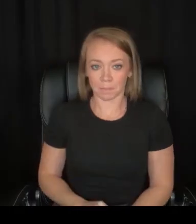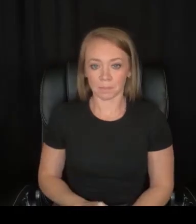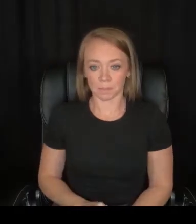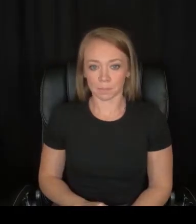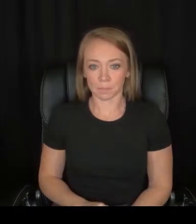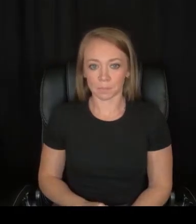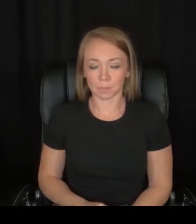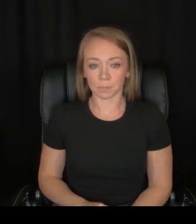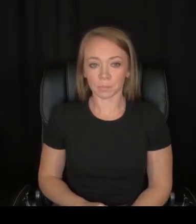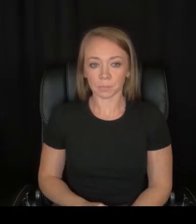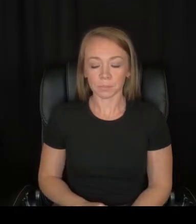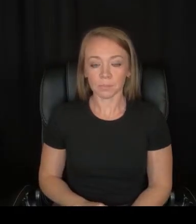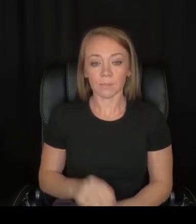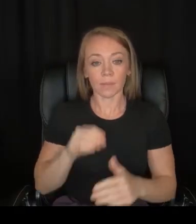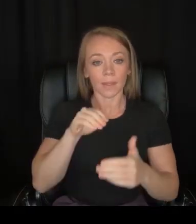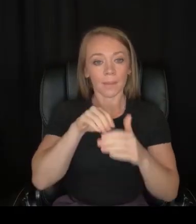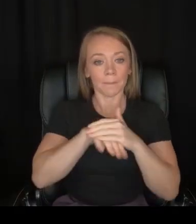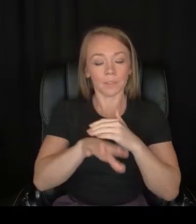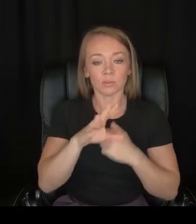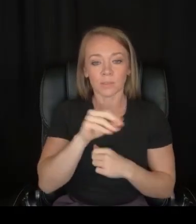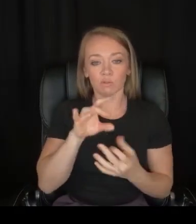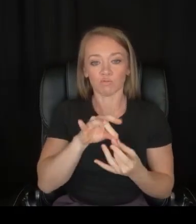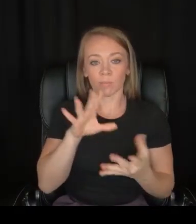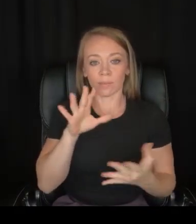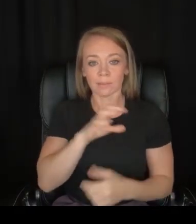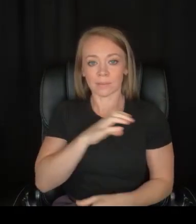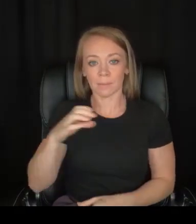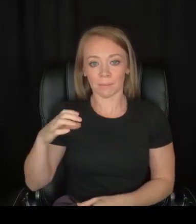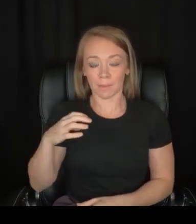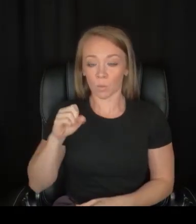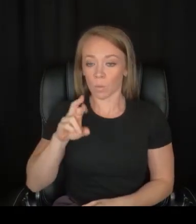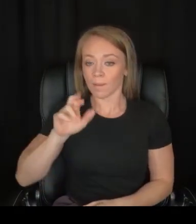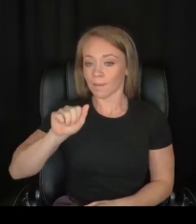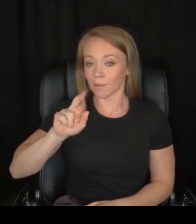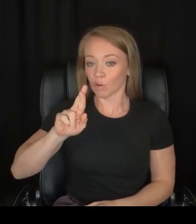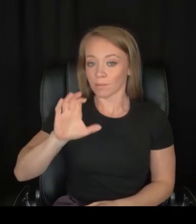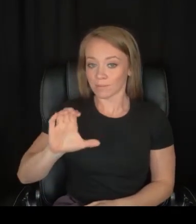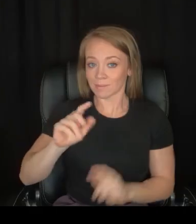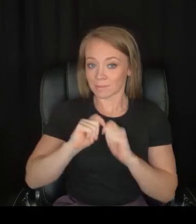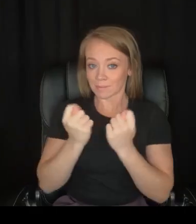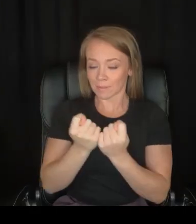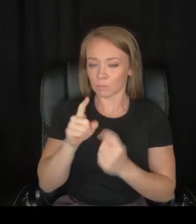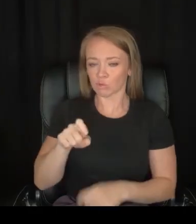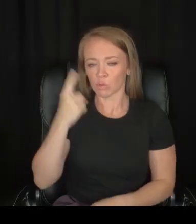and admissions and release of committee or ARC should always consider first